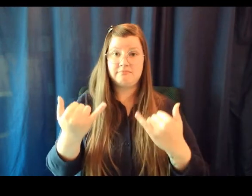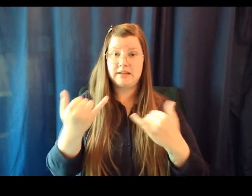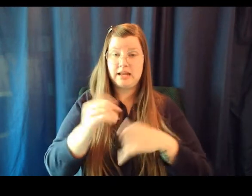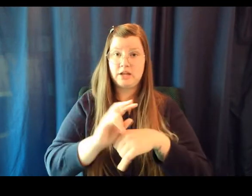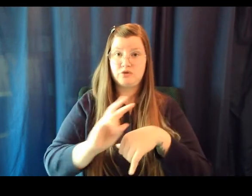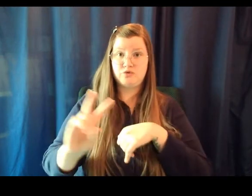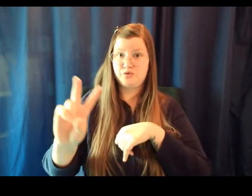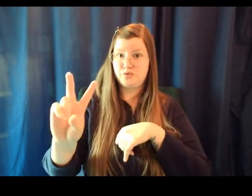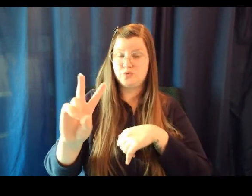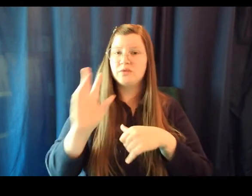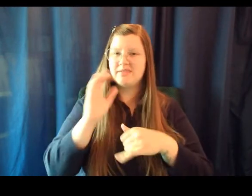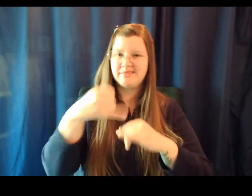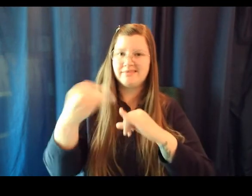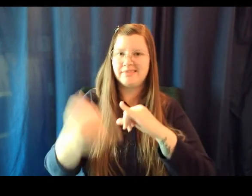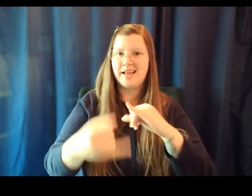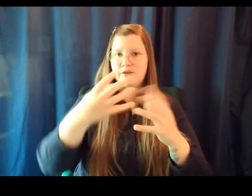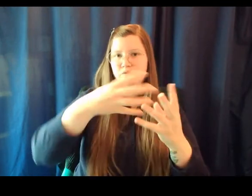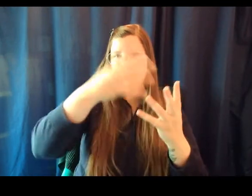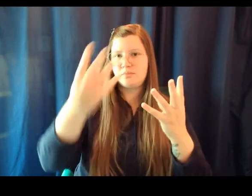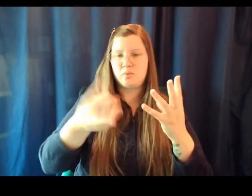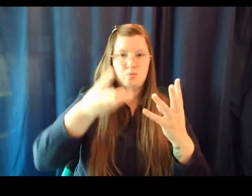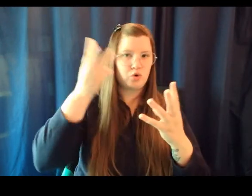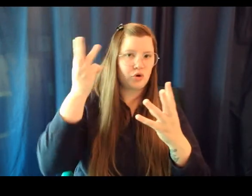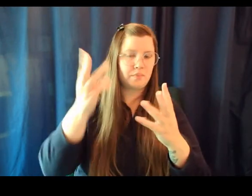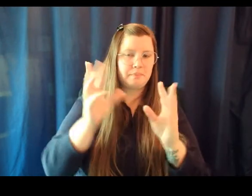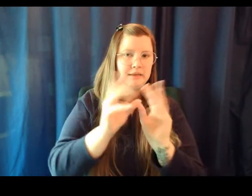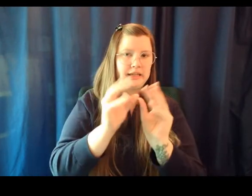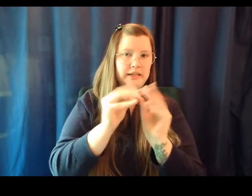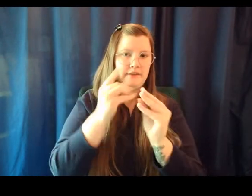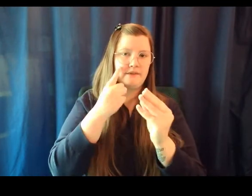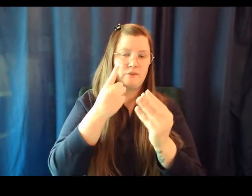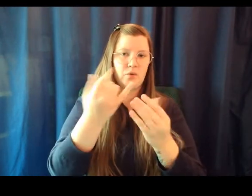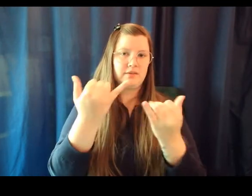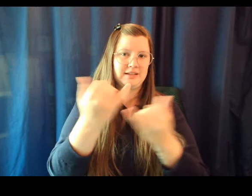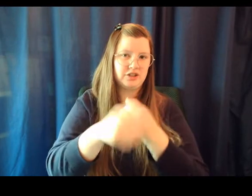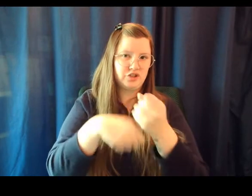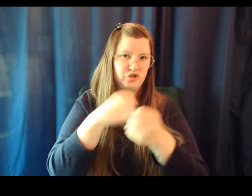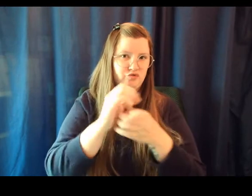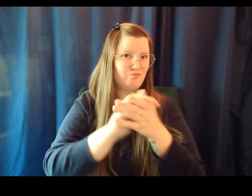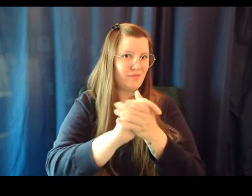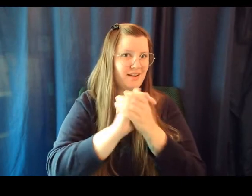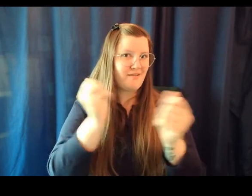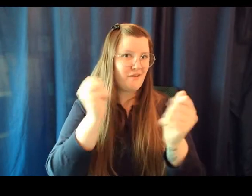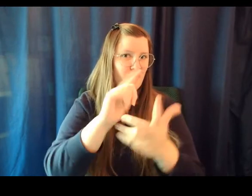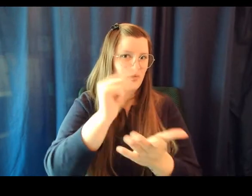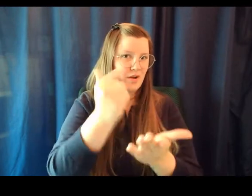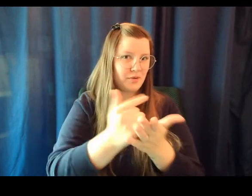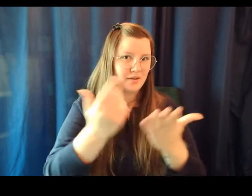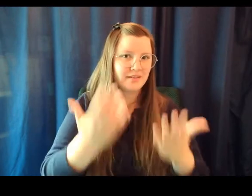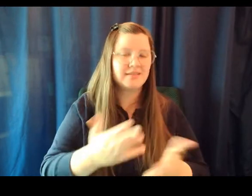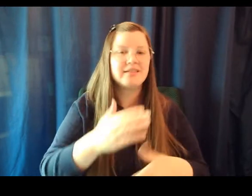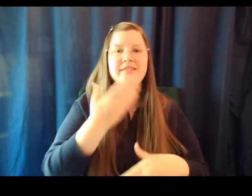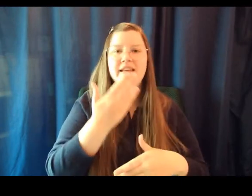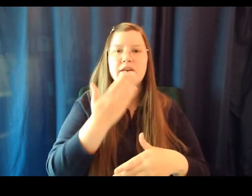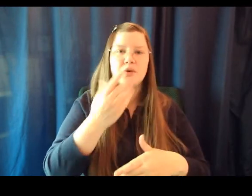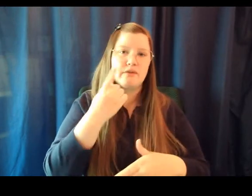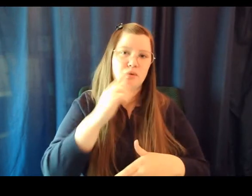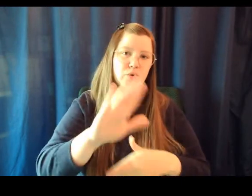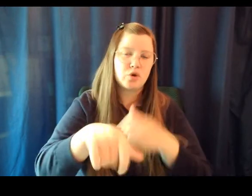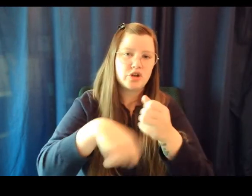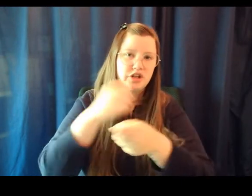Congratulations to all the graduates and thank you for your years of advocacy and Pride!